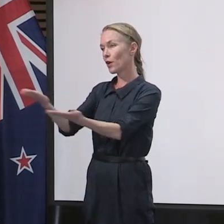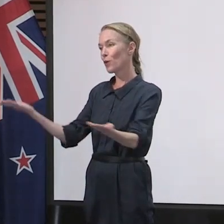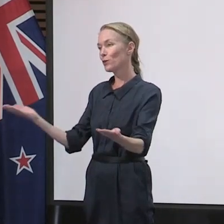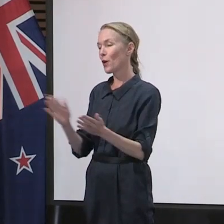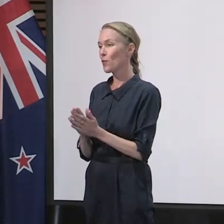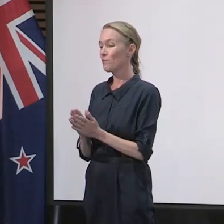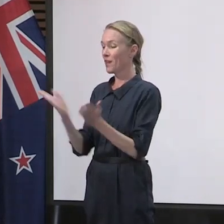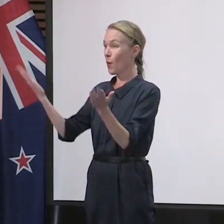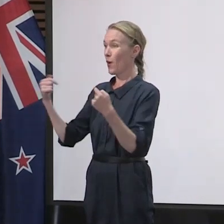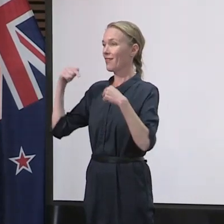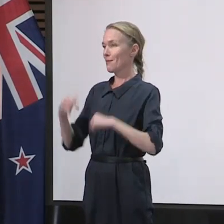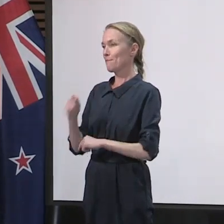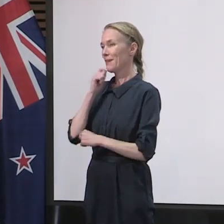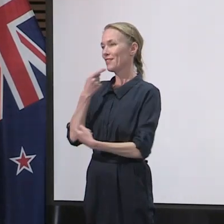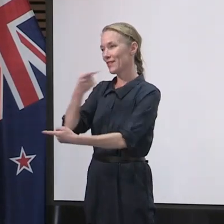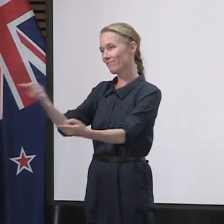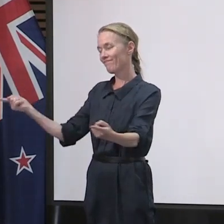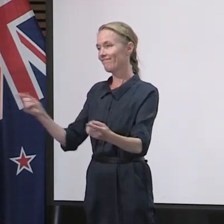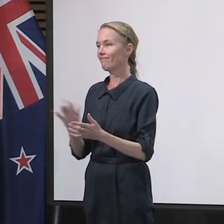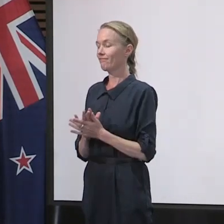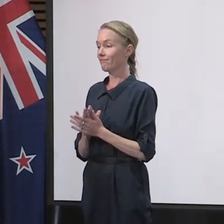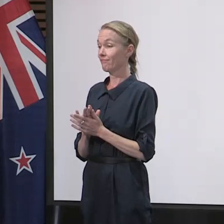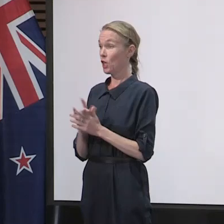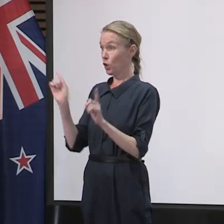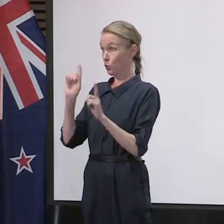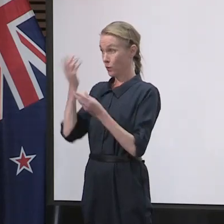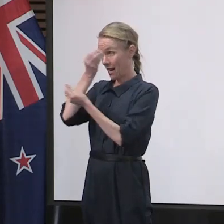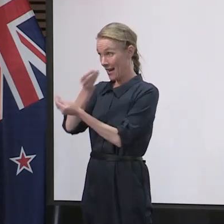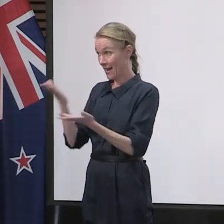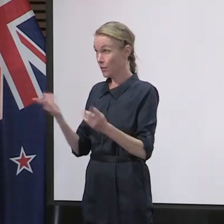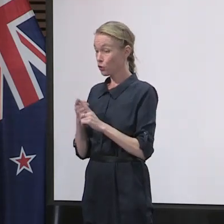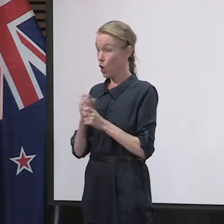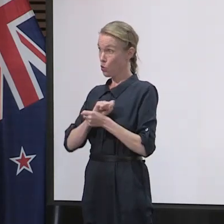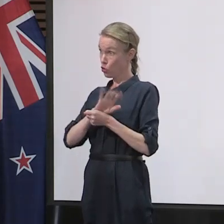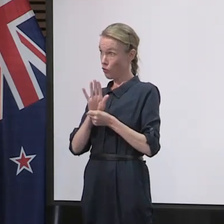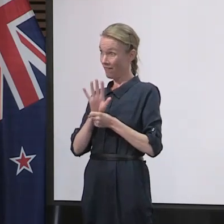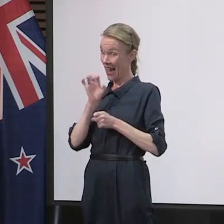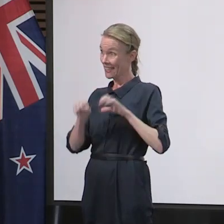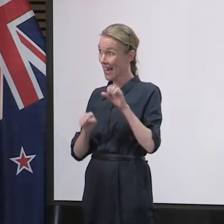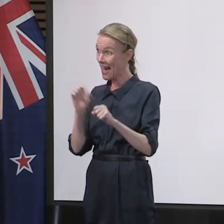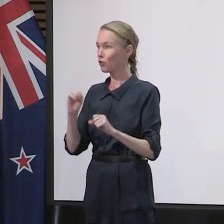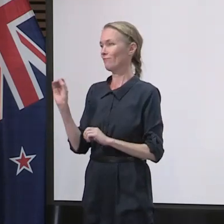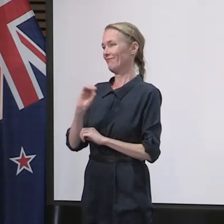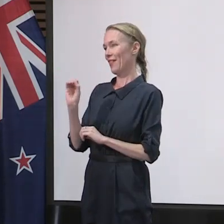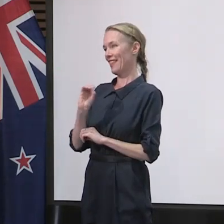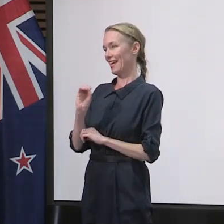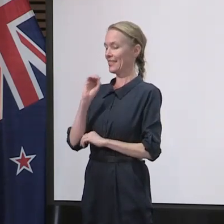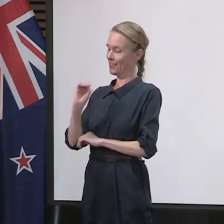Welcome to Red Bee Media's Live Remote Broadcasting Service. Welcome